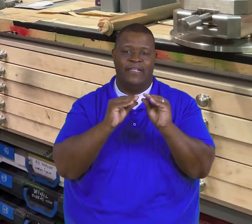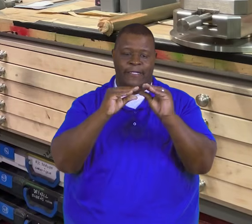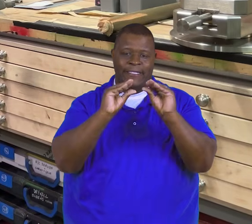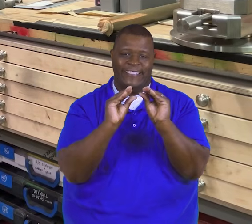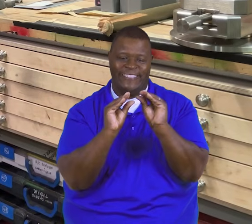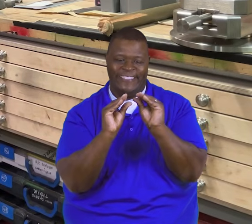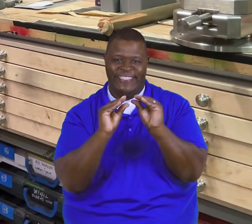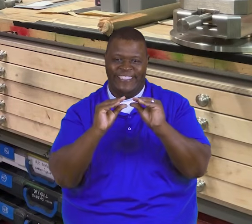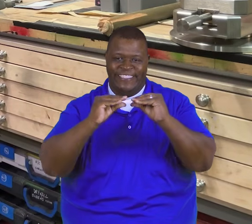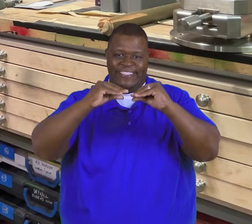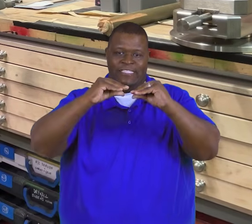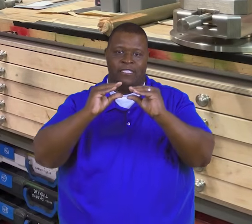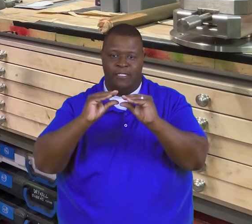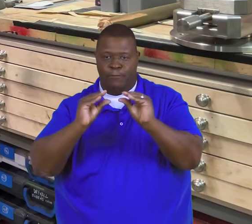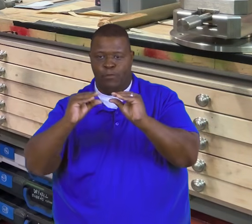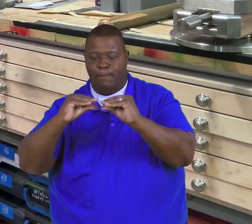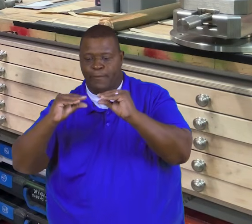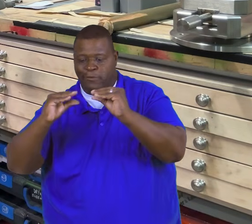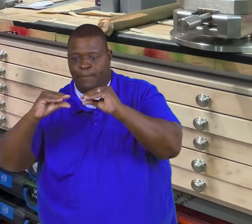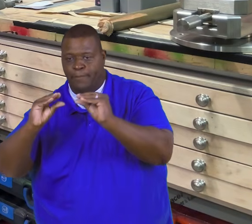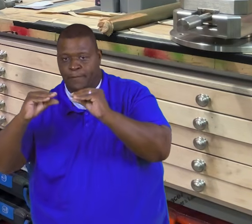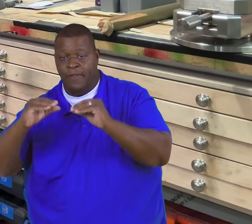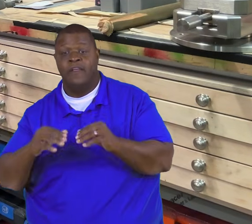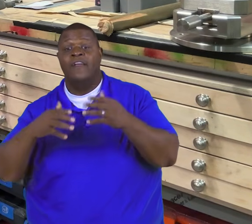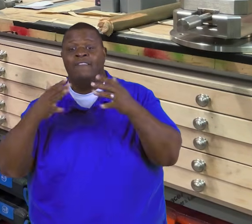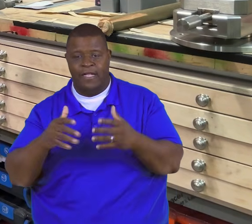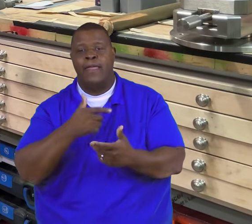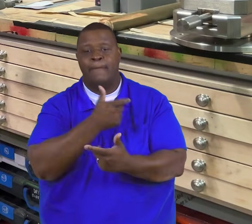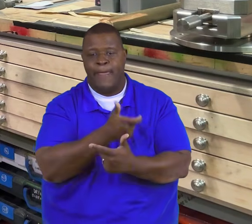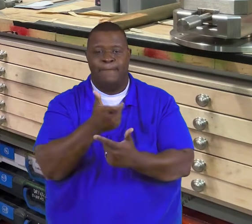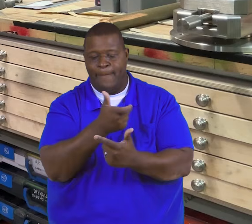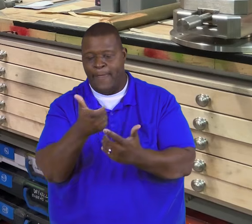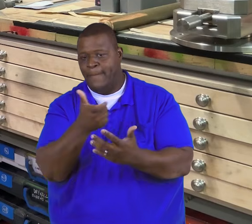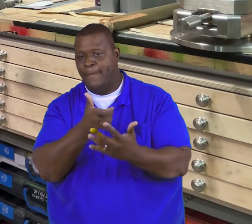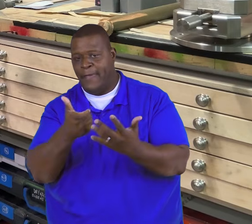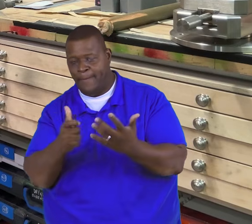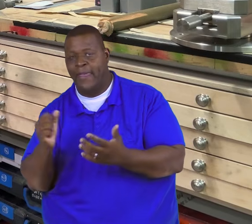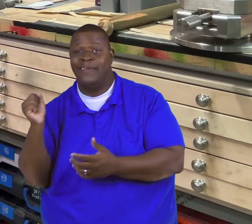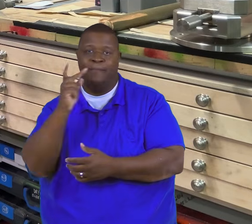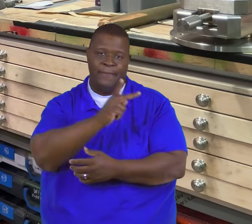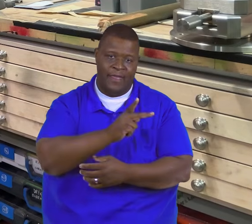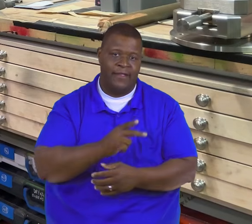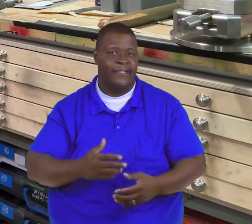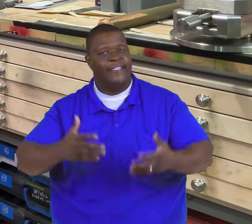do a little bit more of that with each of these and then I can get these all back together. Good lord. -[stamper bangs]